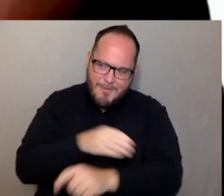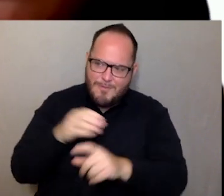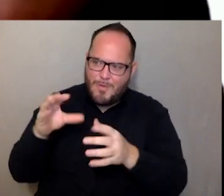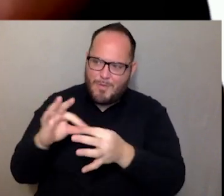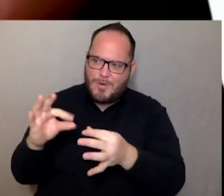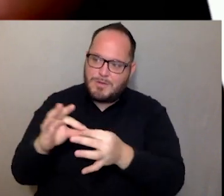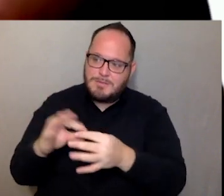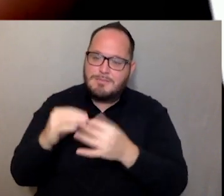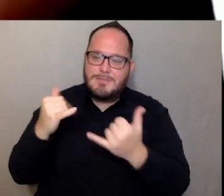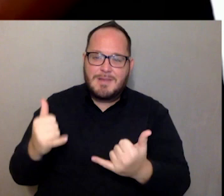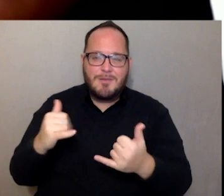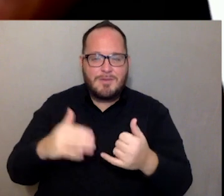ANDREA SALINAS, WHO HAS ALSO BEEN A CHAMPION OF THE OREGON